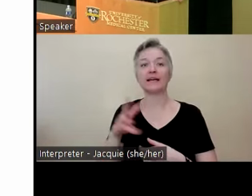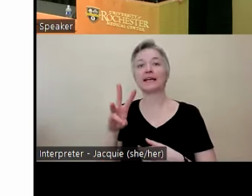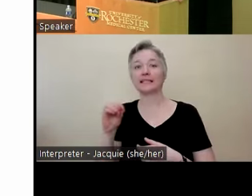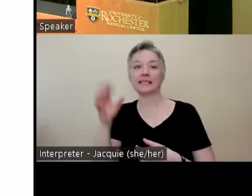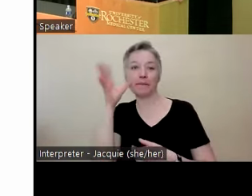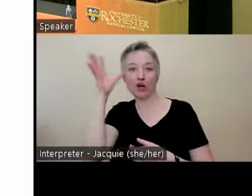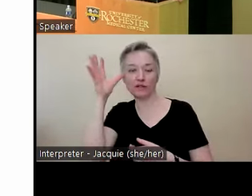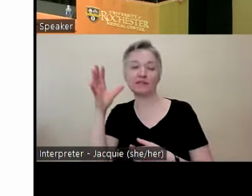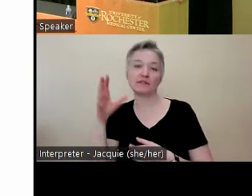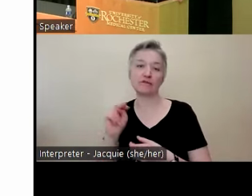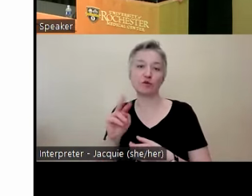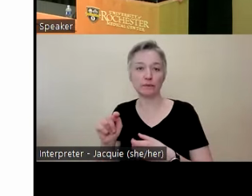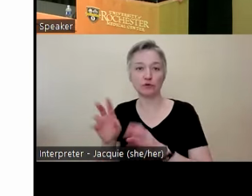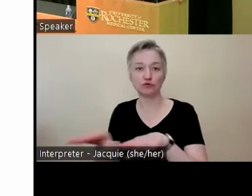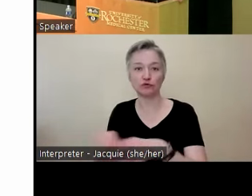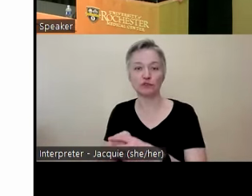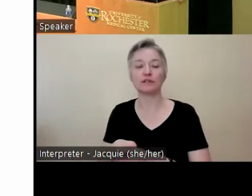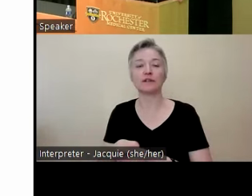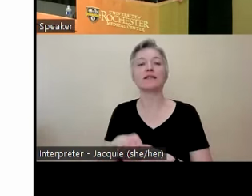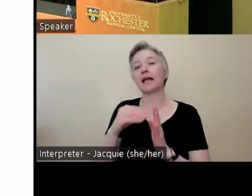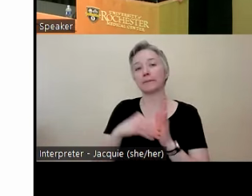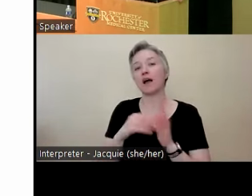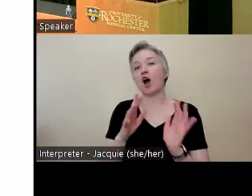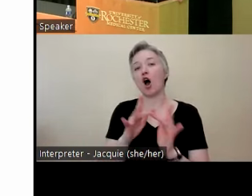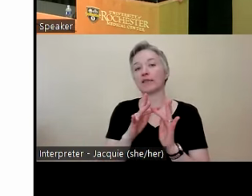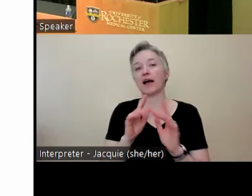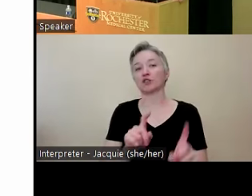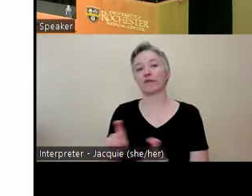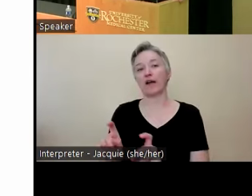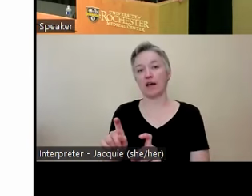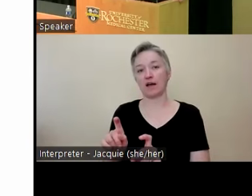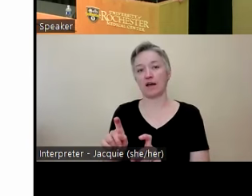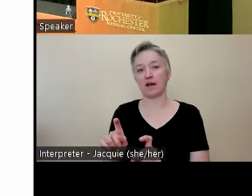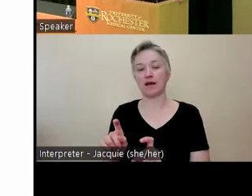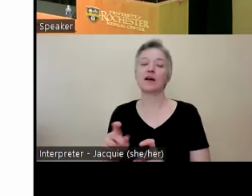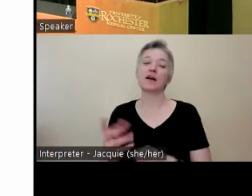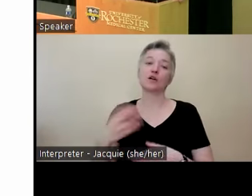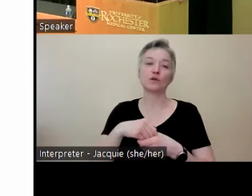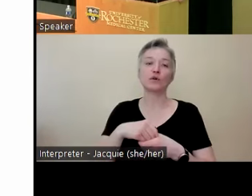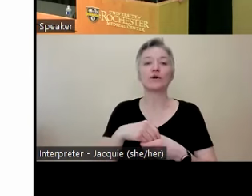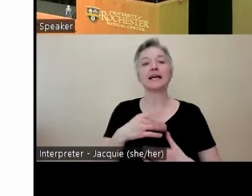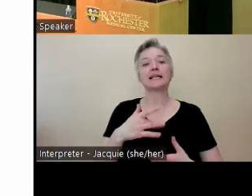online survey and that survey was comprised of sensory executive functioning and social